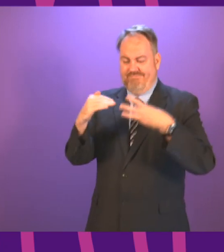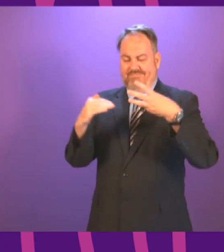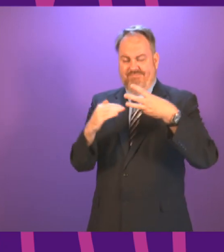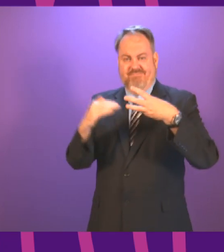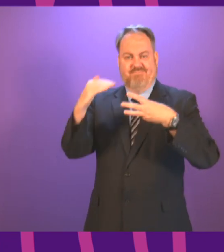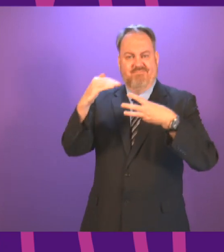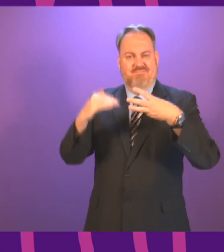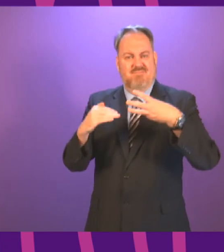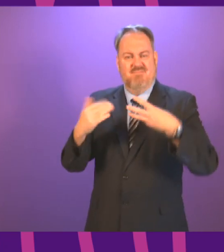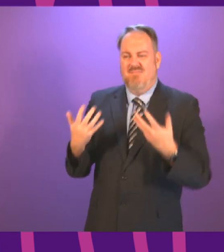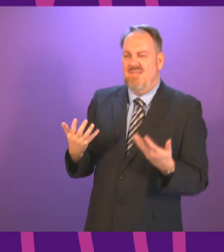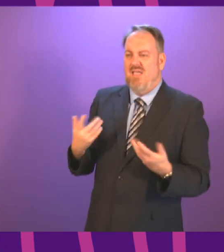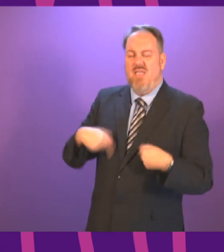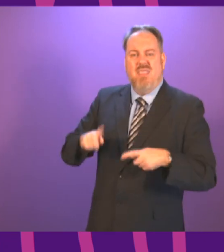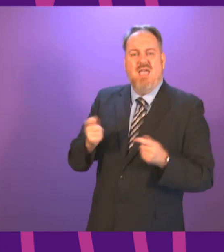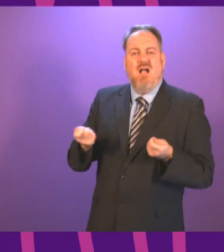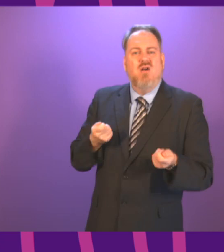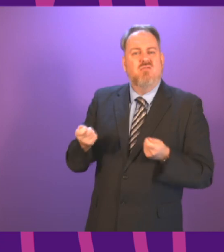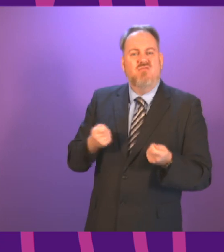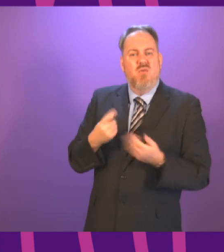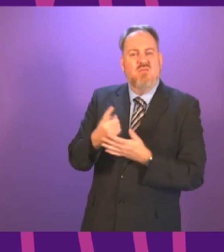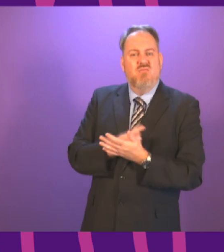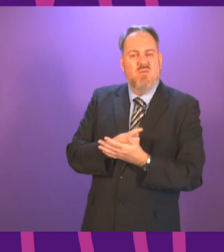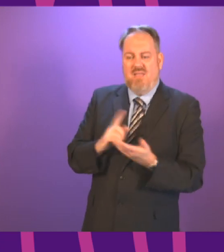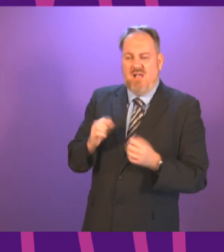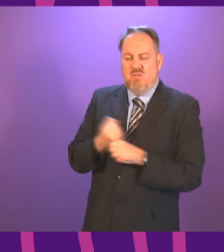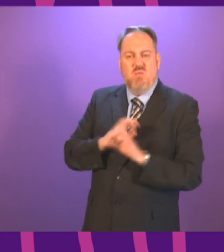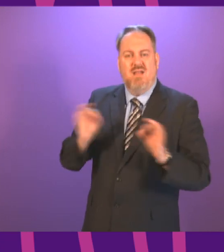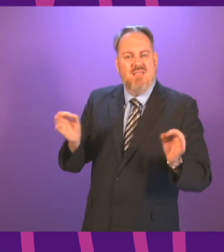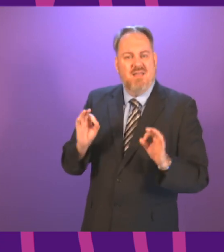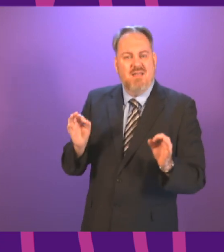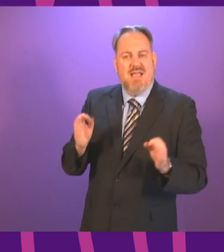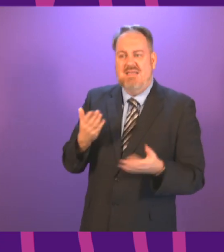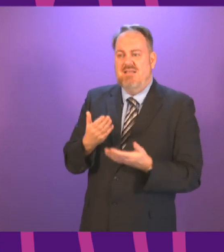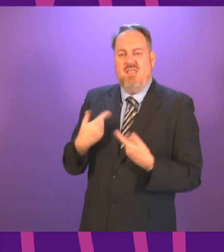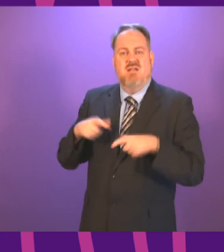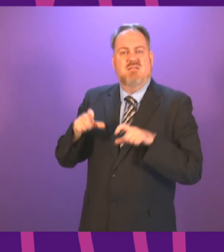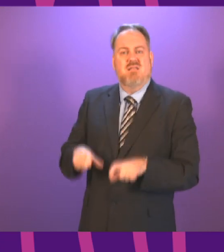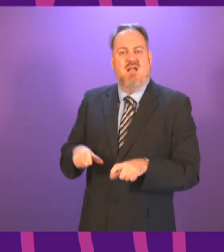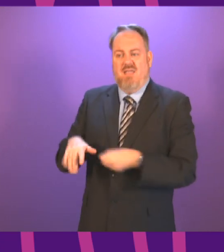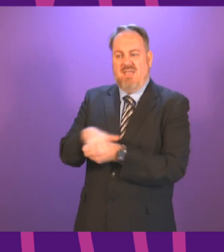the final determination is based on factors outside their control and on which health board area they happen to be in.